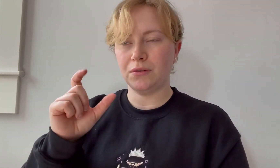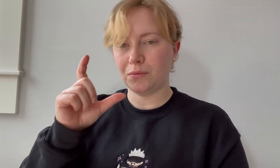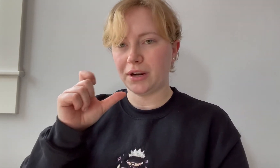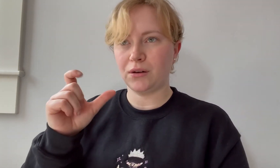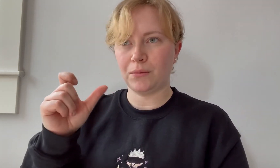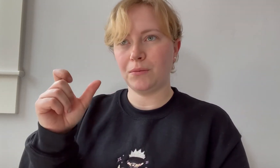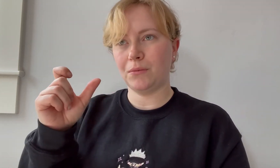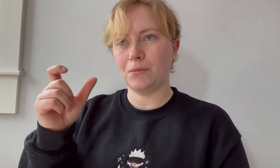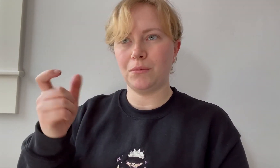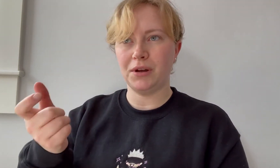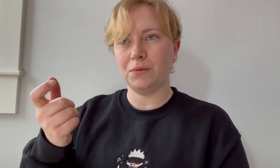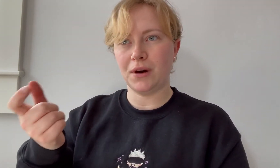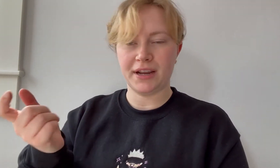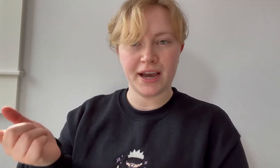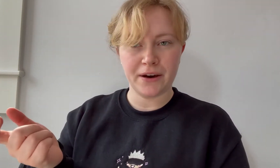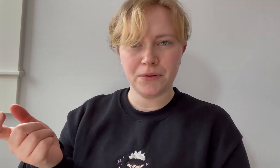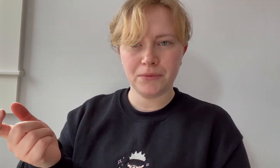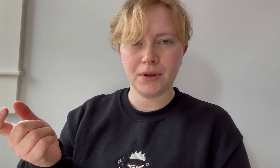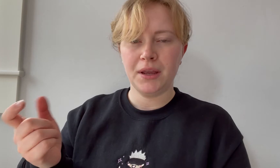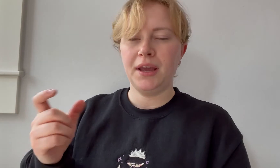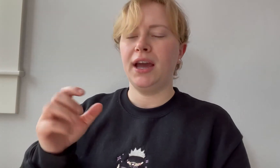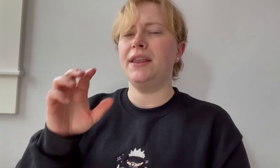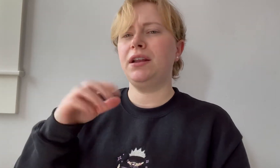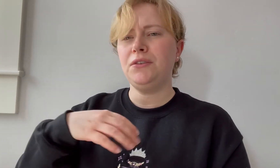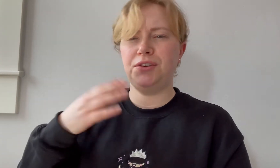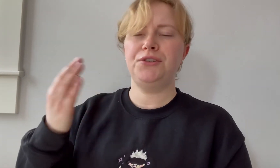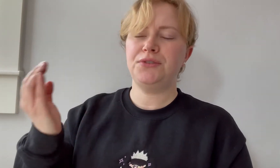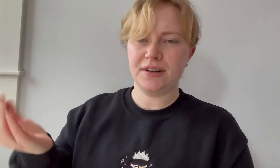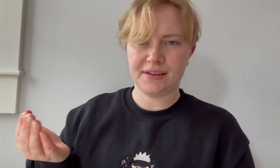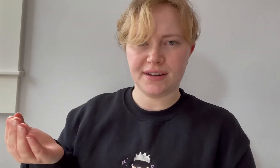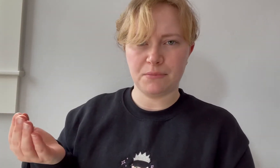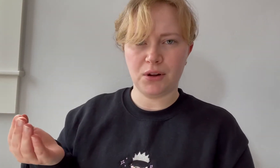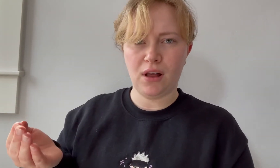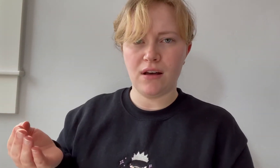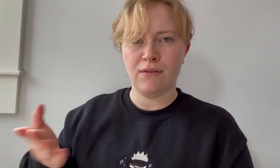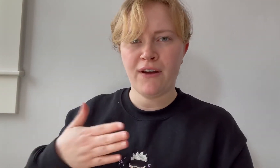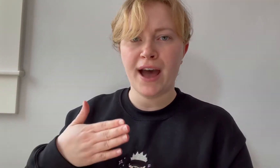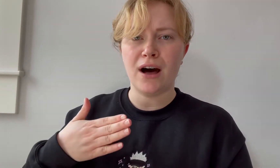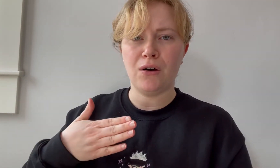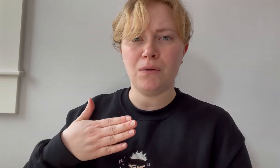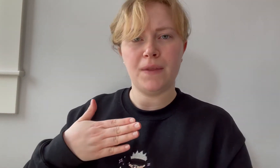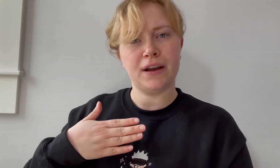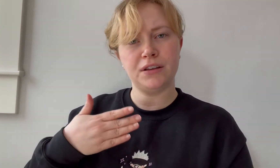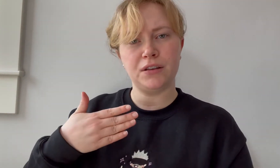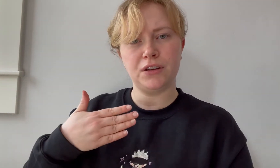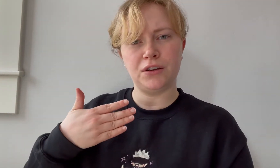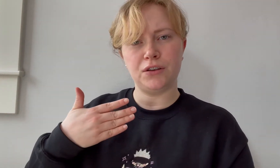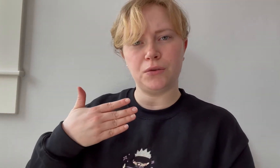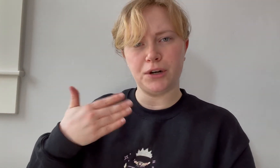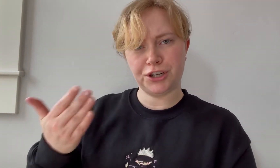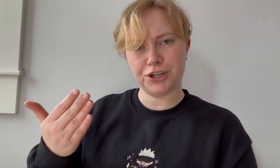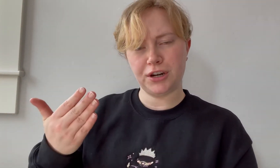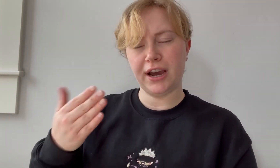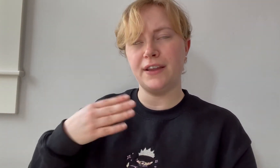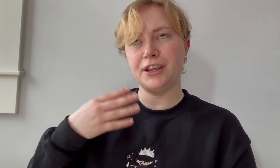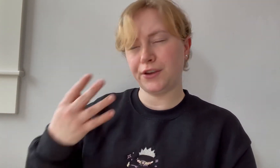where when why and how and then i'll use an example of how that question how that cue